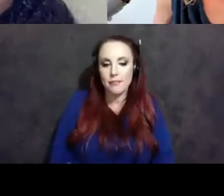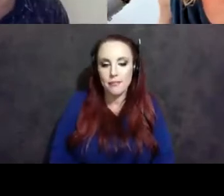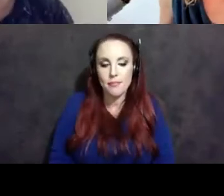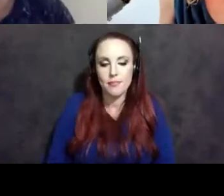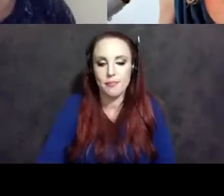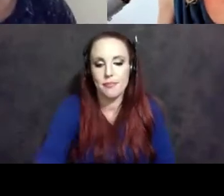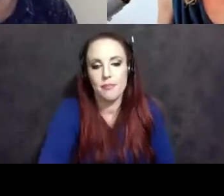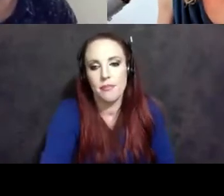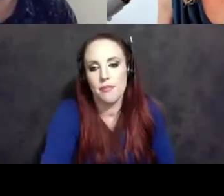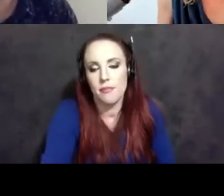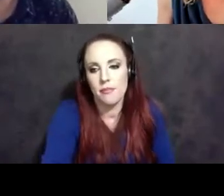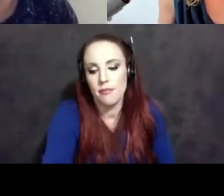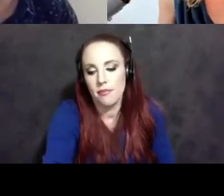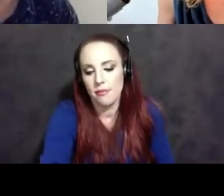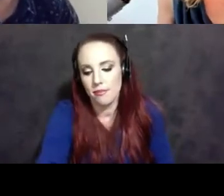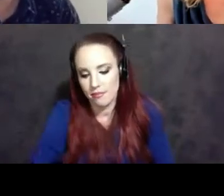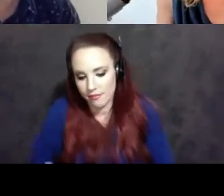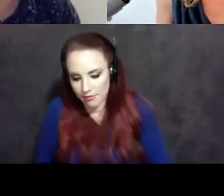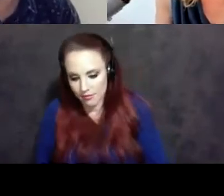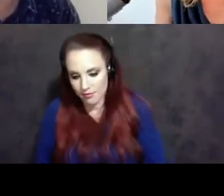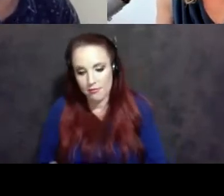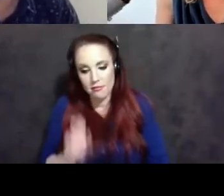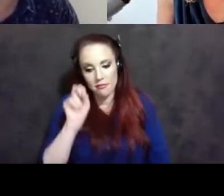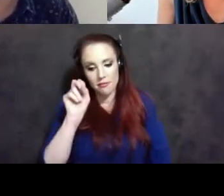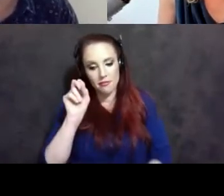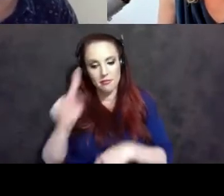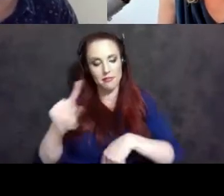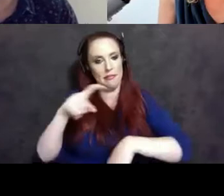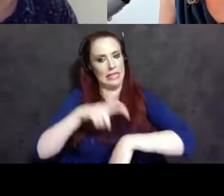We are nearing the end of our time here.